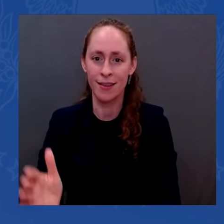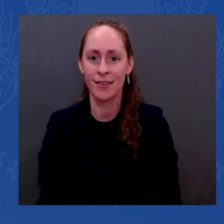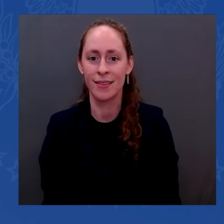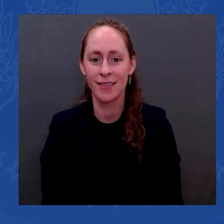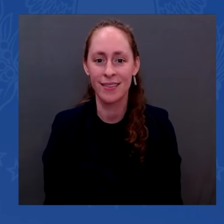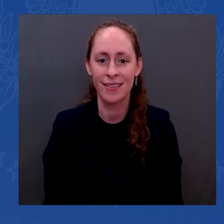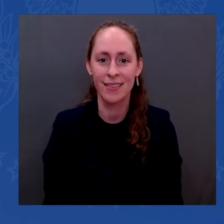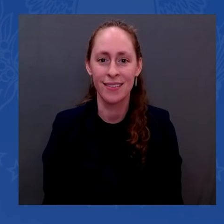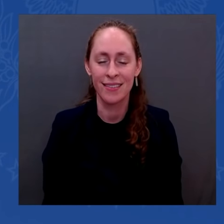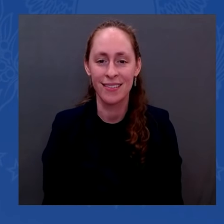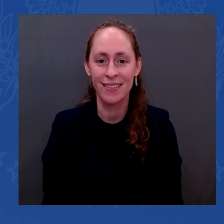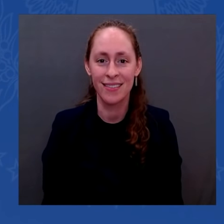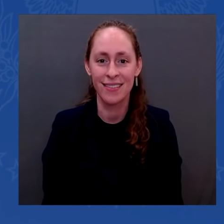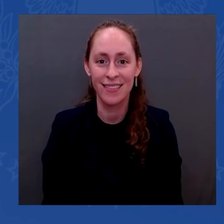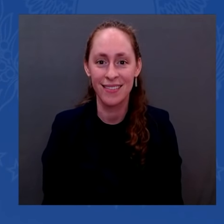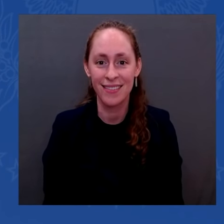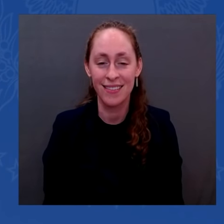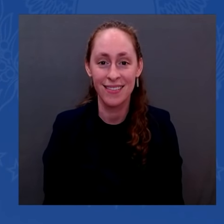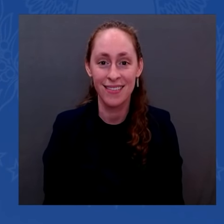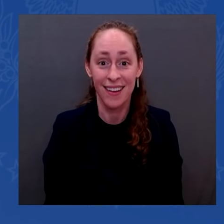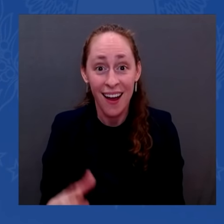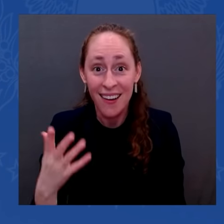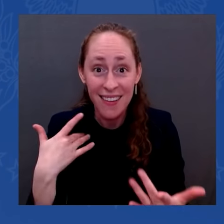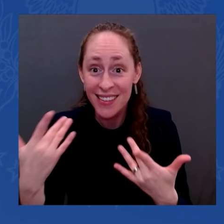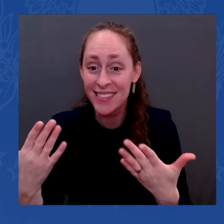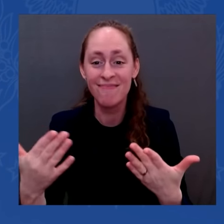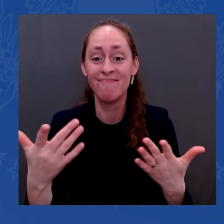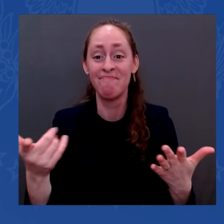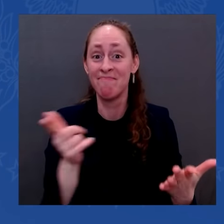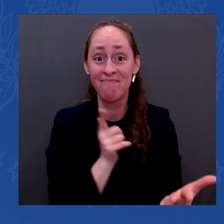Alicia, tell me about you -- what you guys are doing.